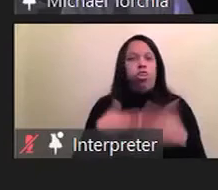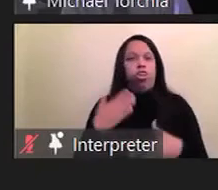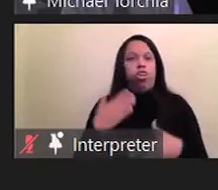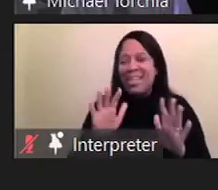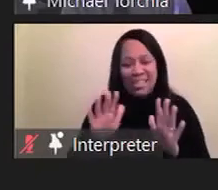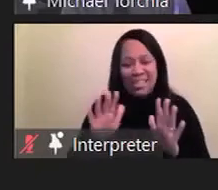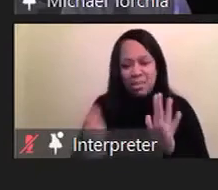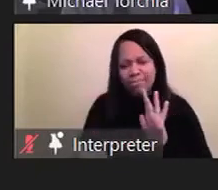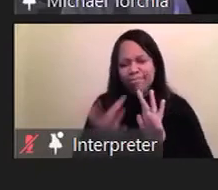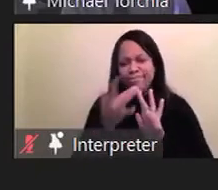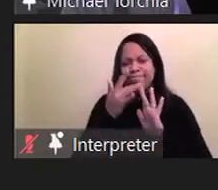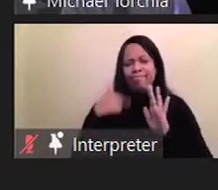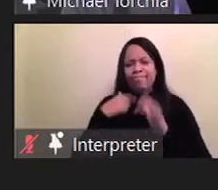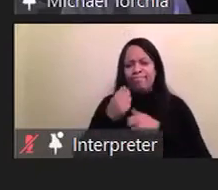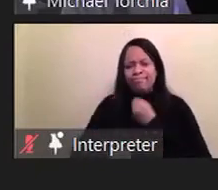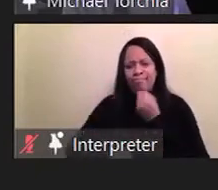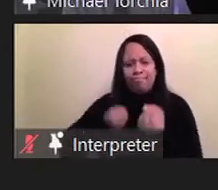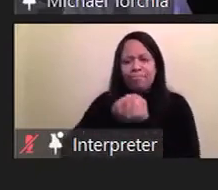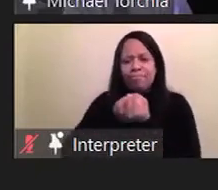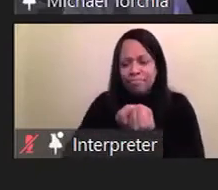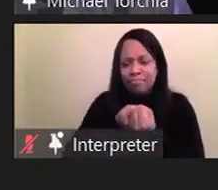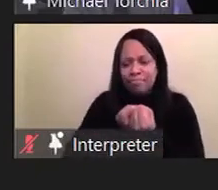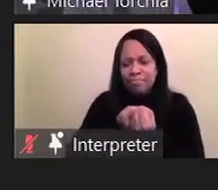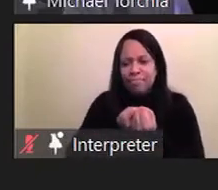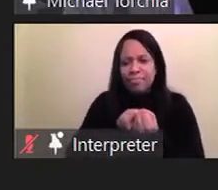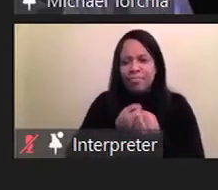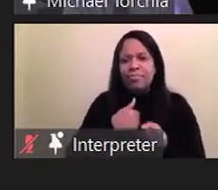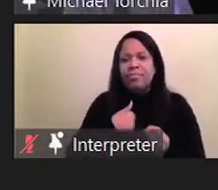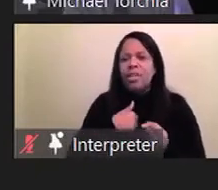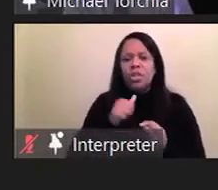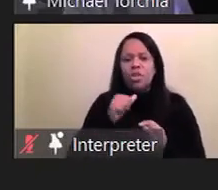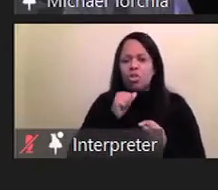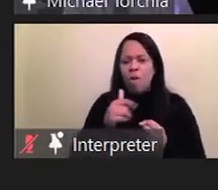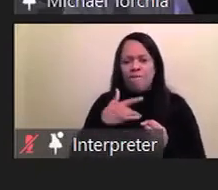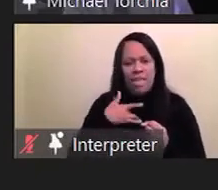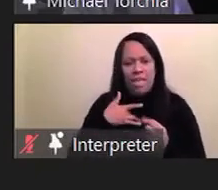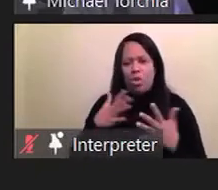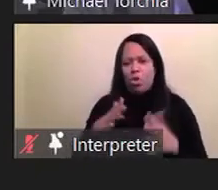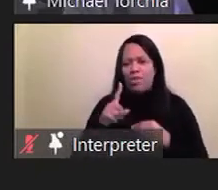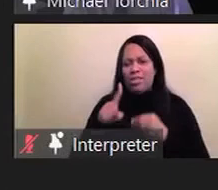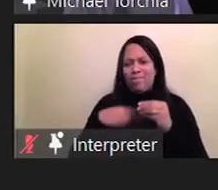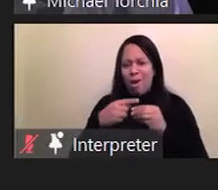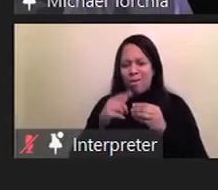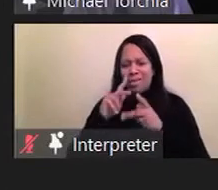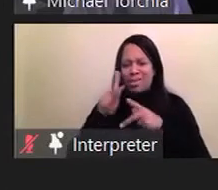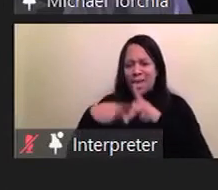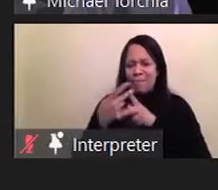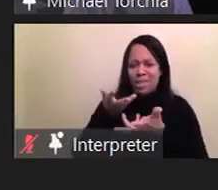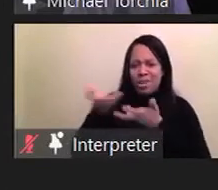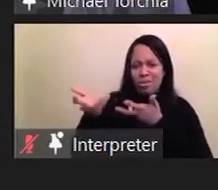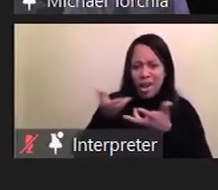There is no need to be apprehensive about these interactions that require accommodations, especially if you're prepared.